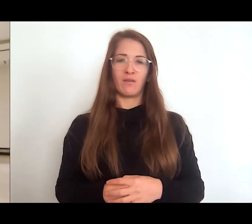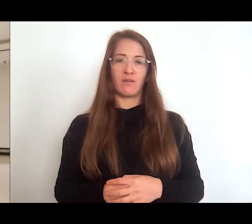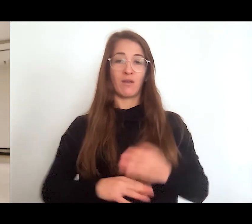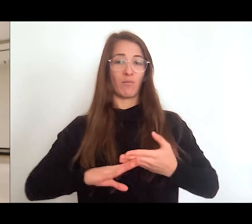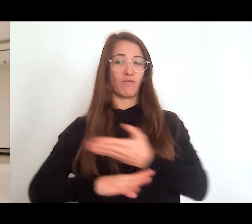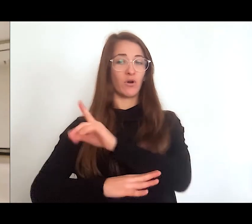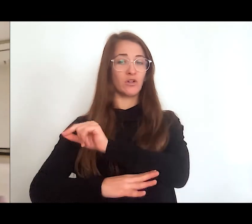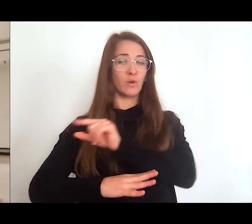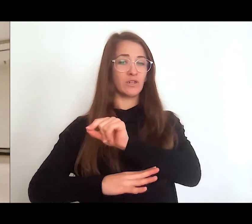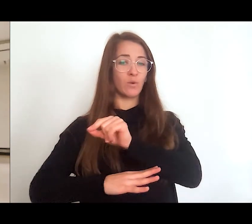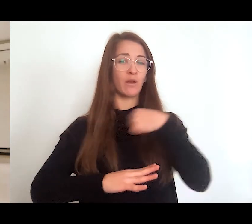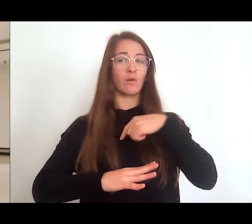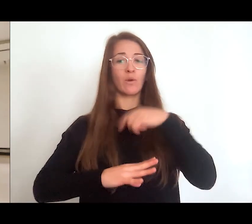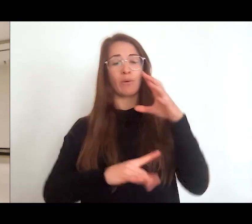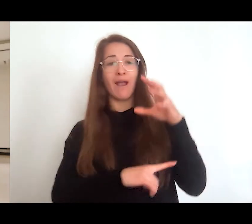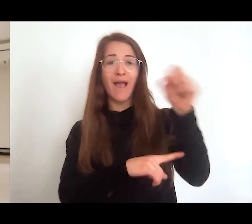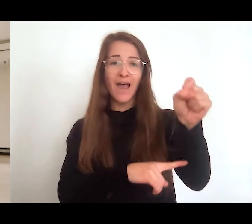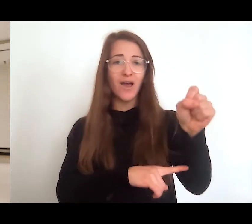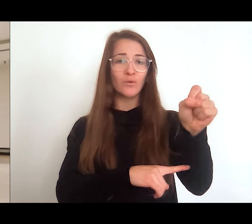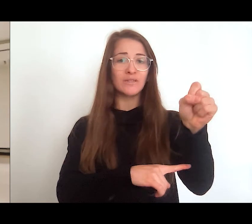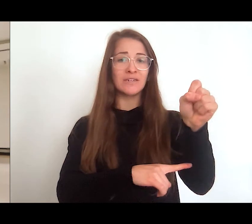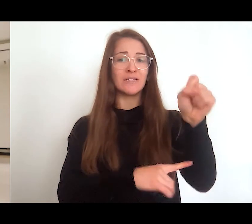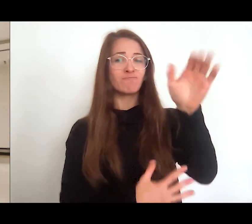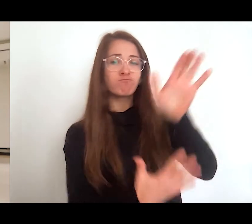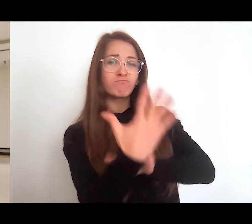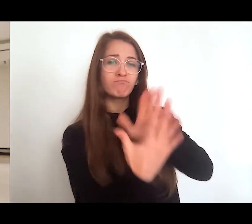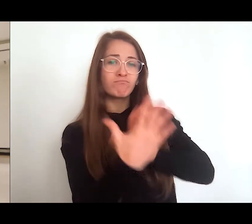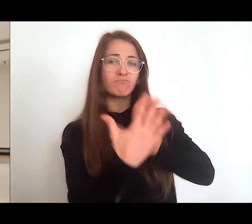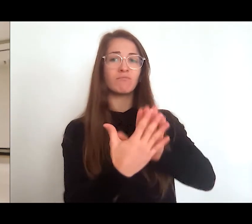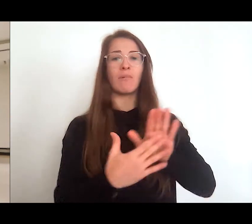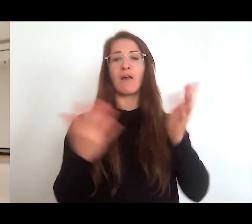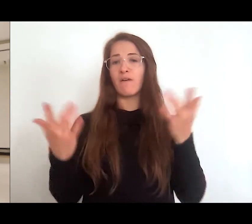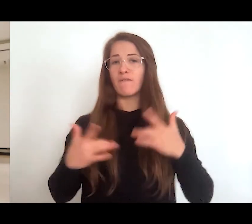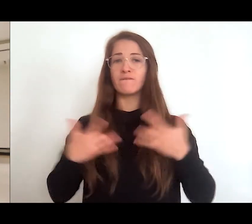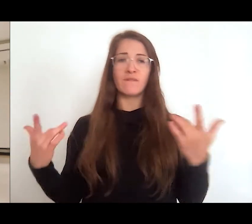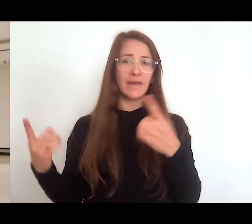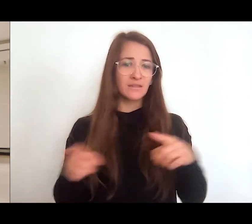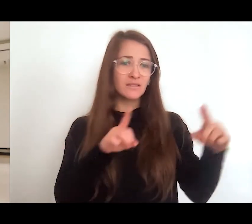IS REDEFINED.